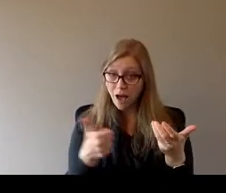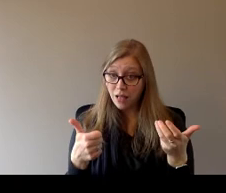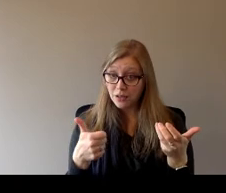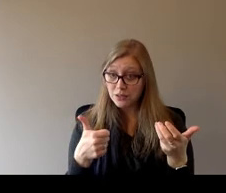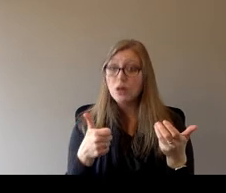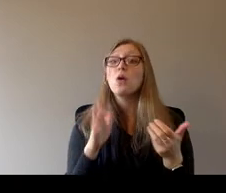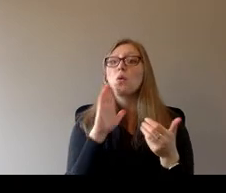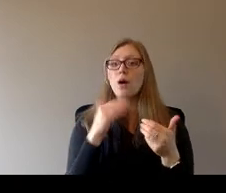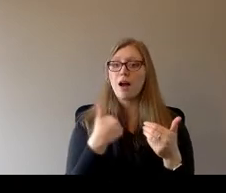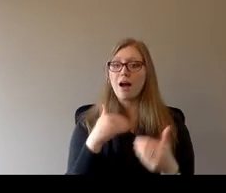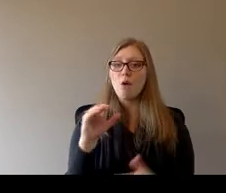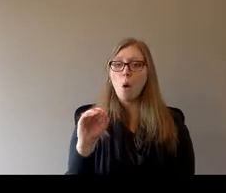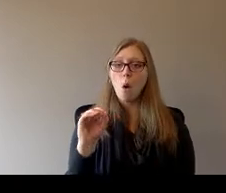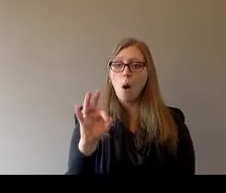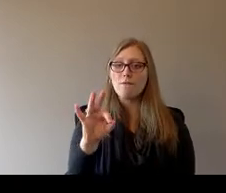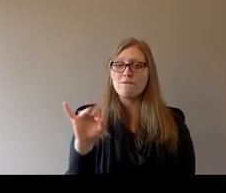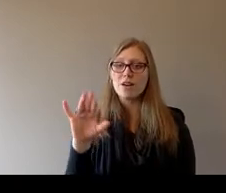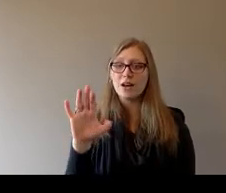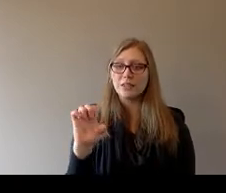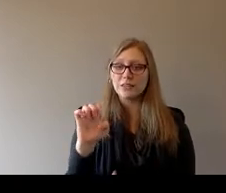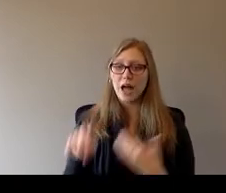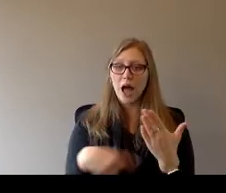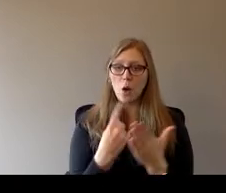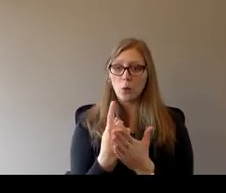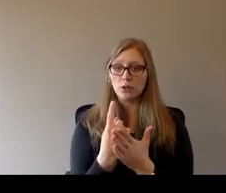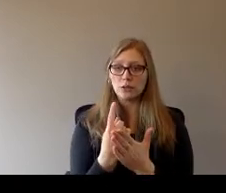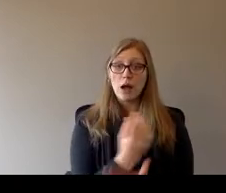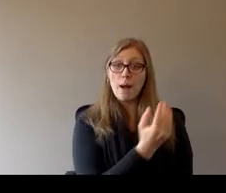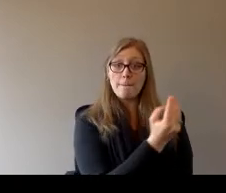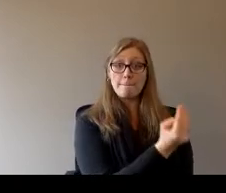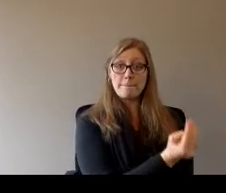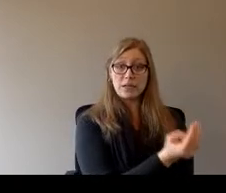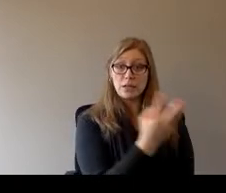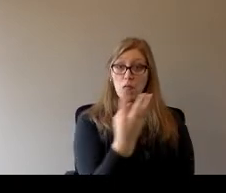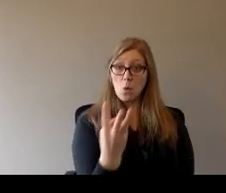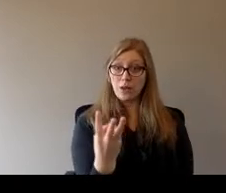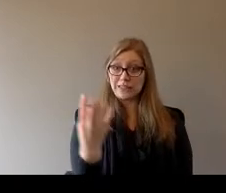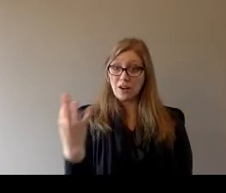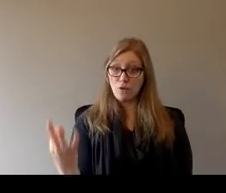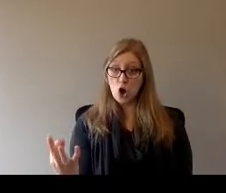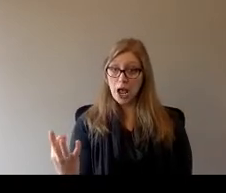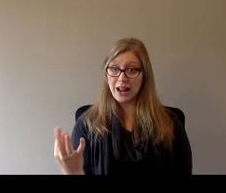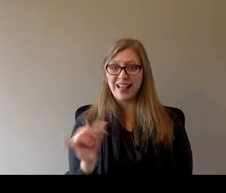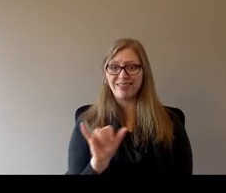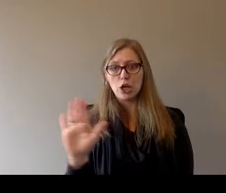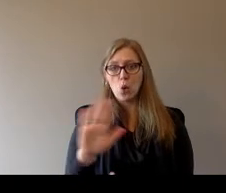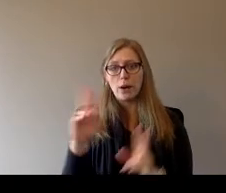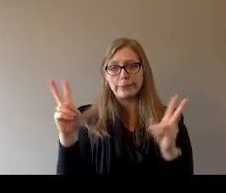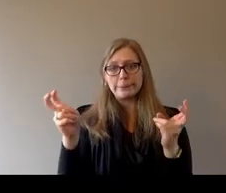Now Monday, Wednesday and Friday are kind of like your lesson days.